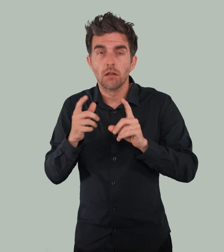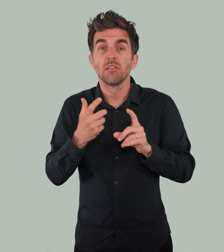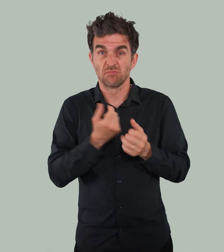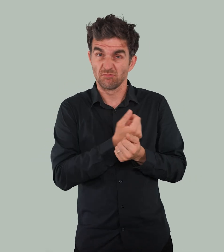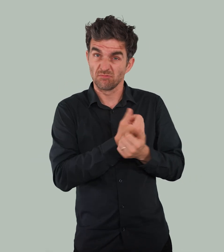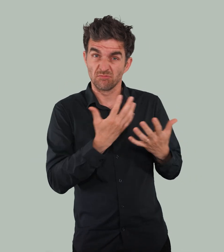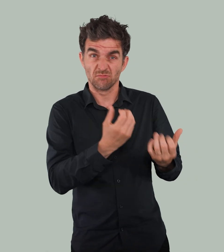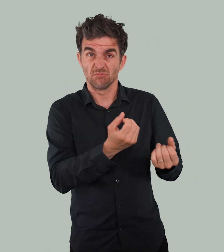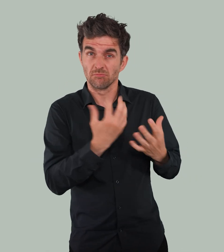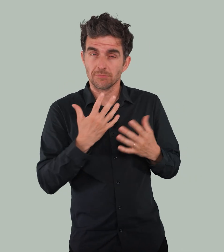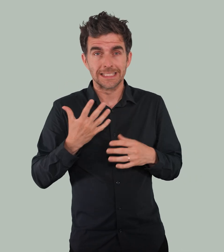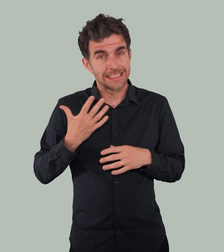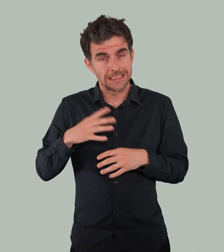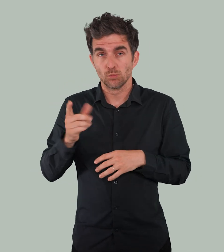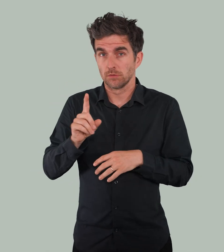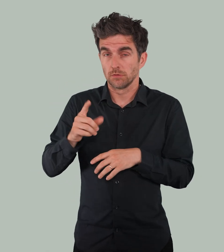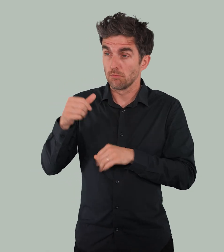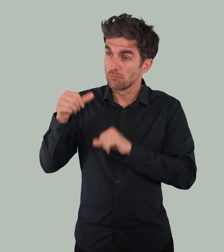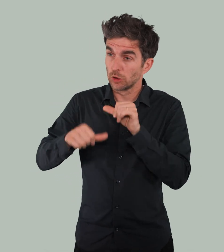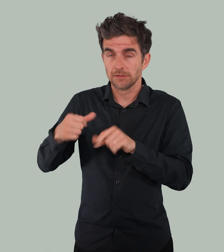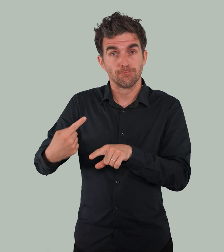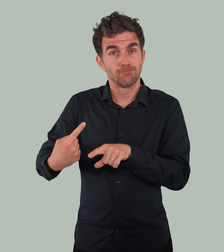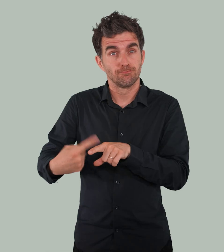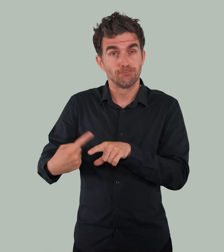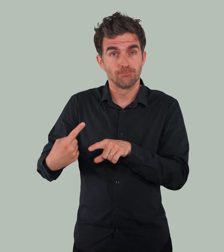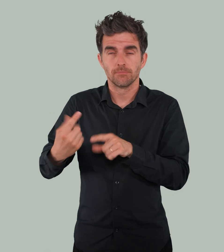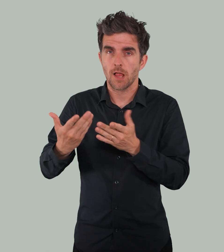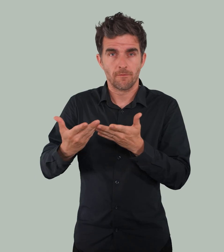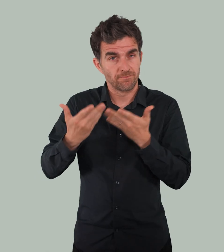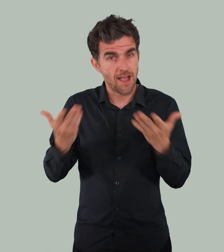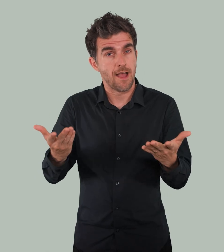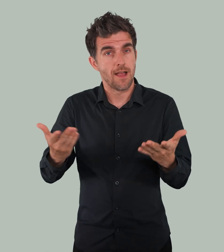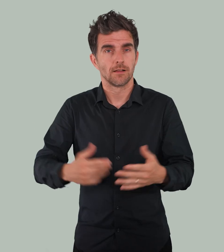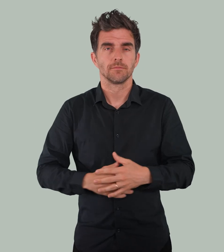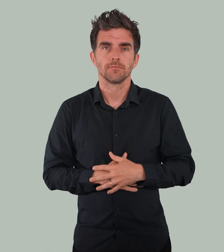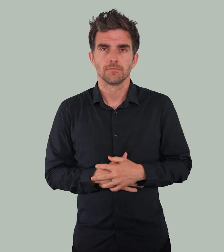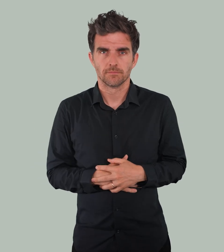A number of responses refer to a need for the process to be faster and fairer.